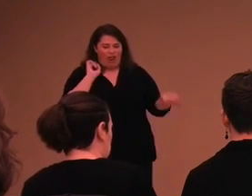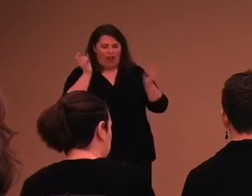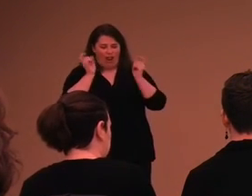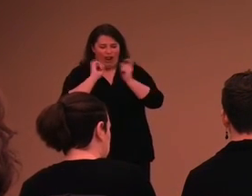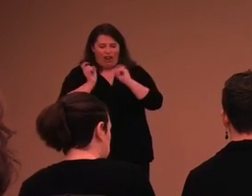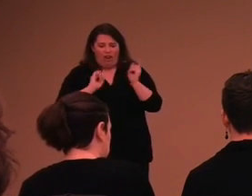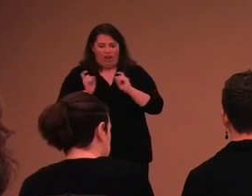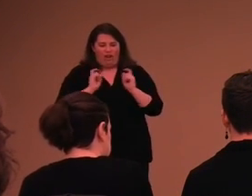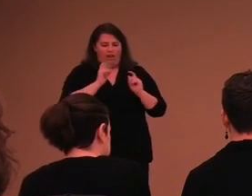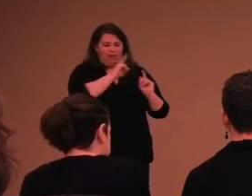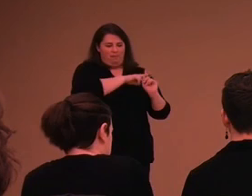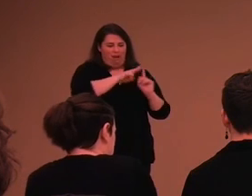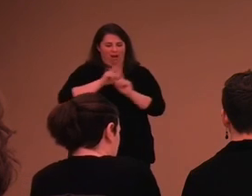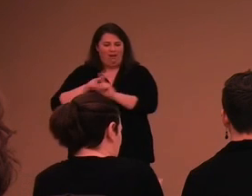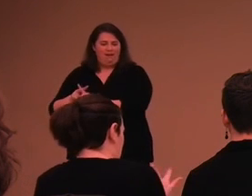The whole process